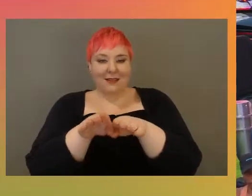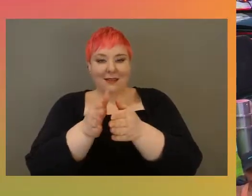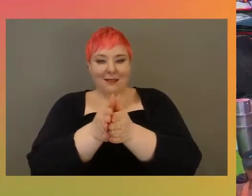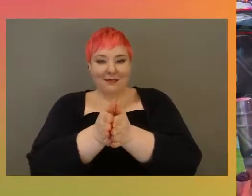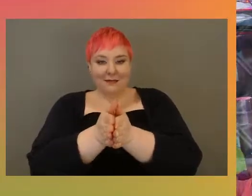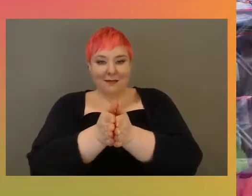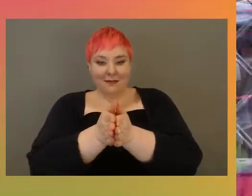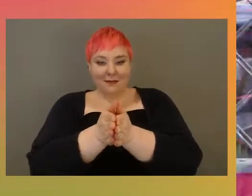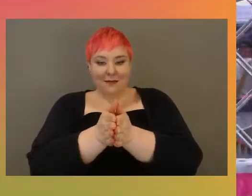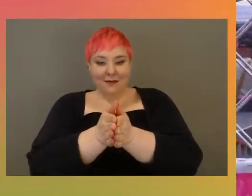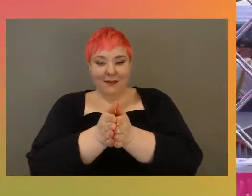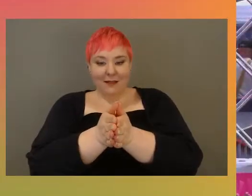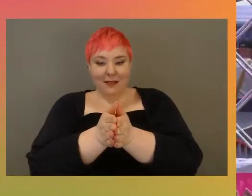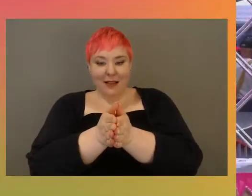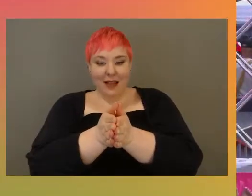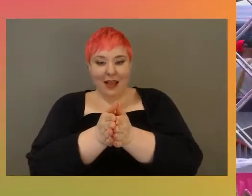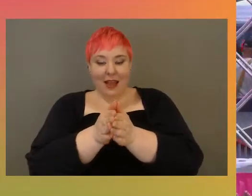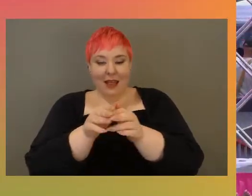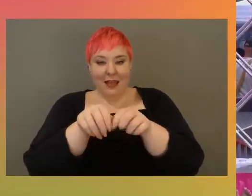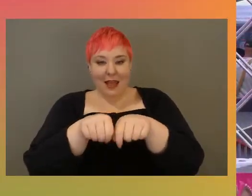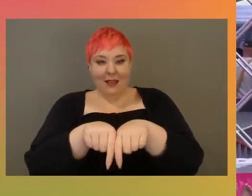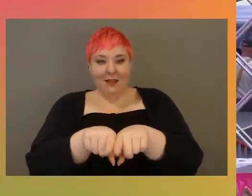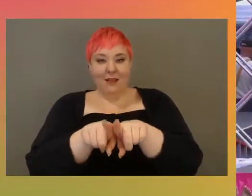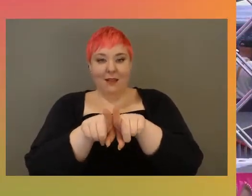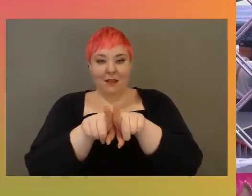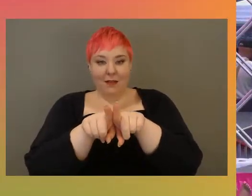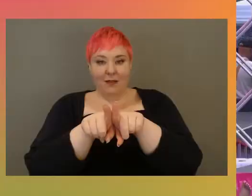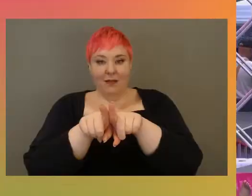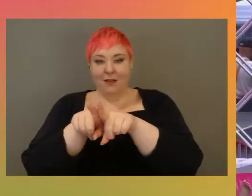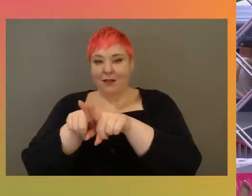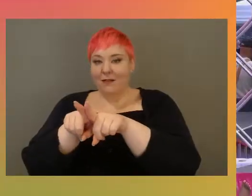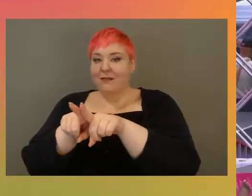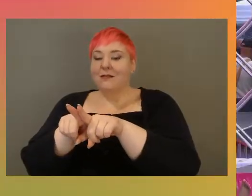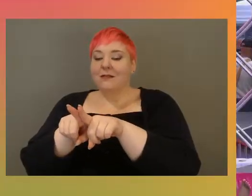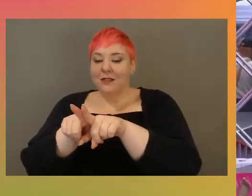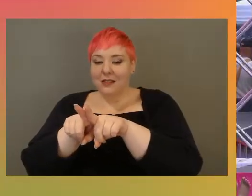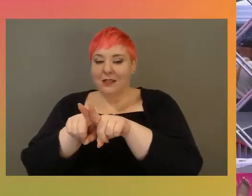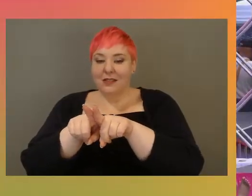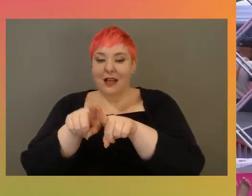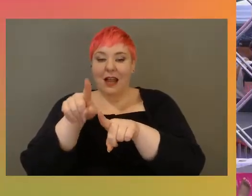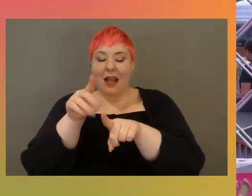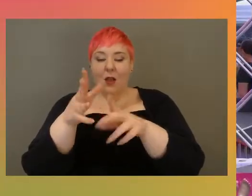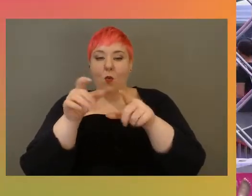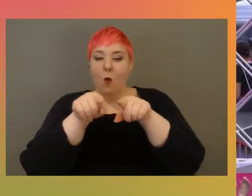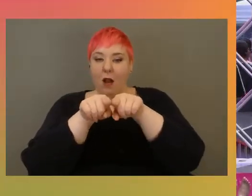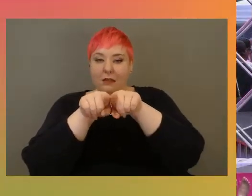POSITION, SQUEEZE THE HANDS WITH YOUR LEGS. AND THEN SQUEEZE THE KNEES